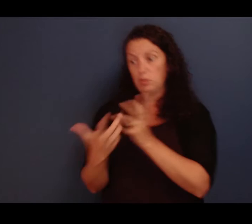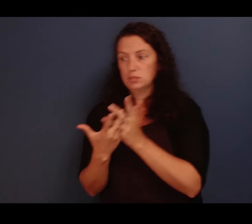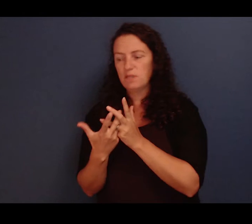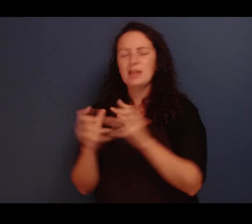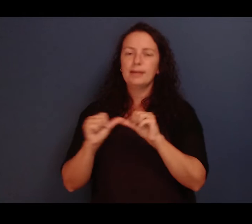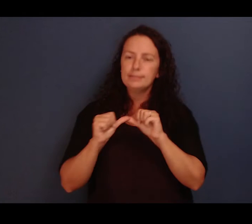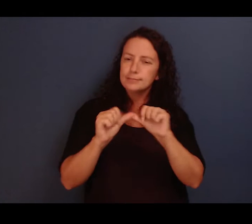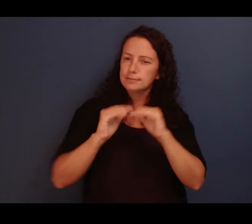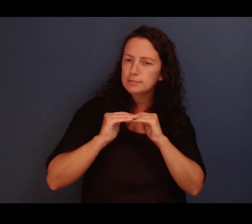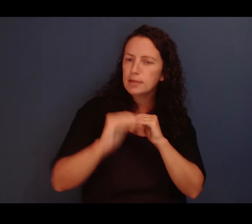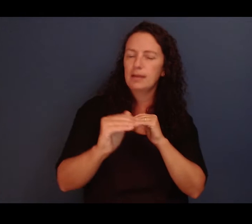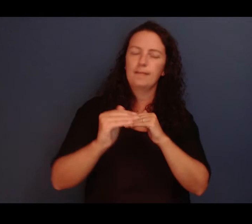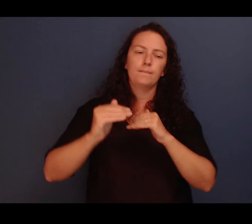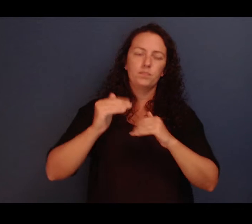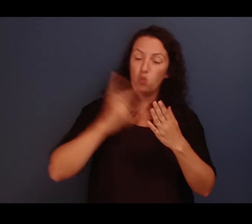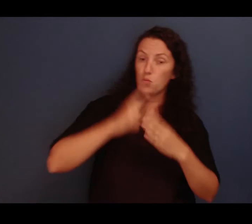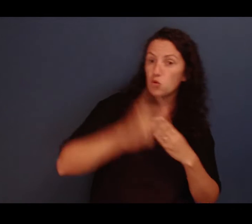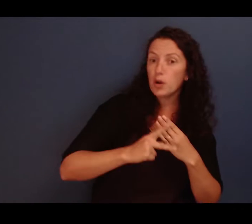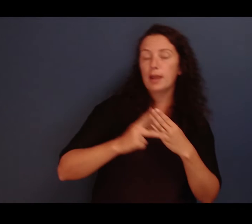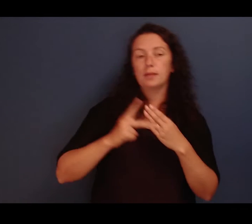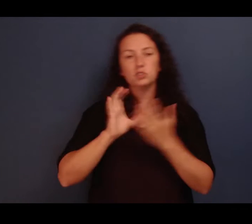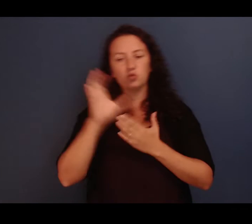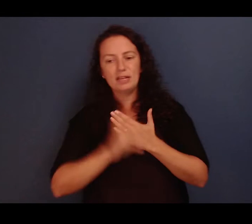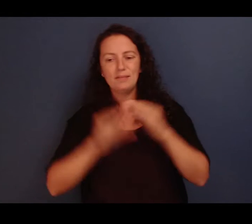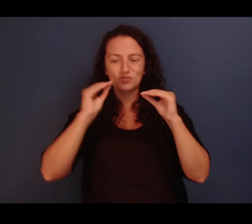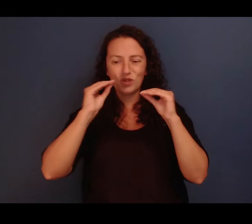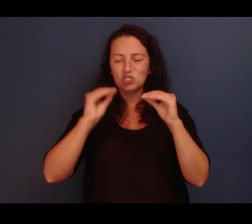and sustaining--in our programs, curriculum, instruction, and practices.